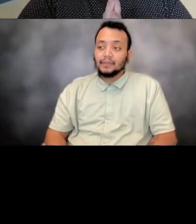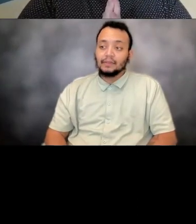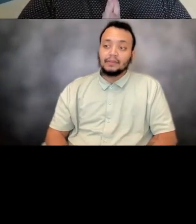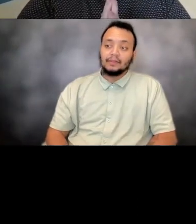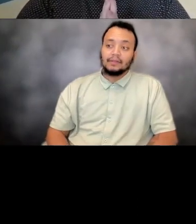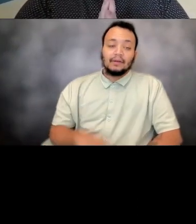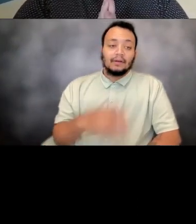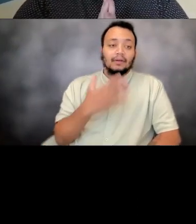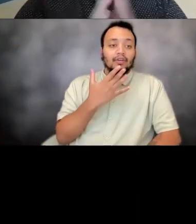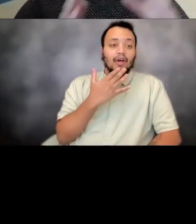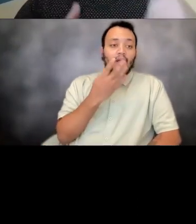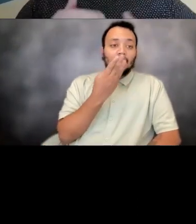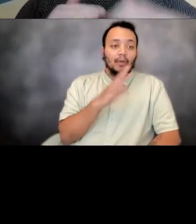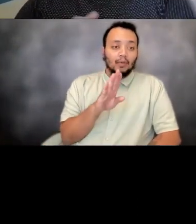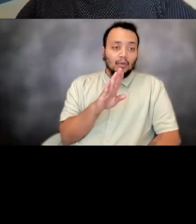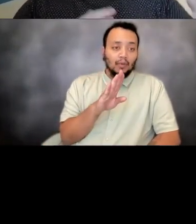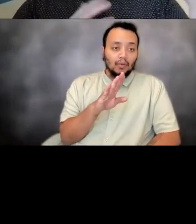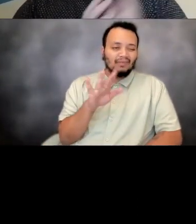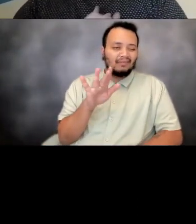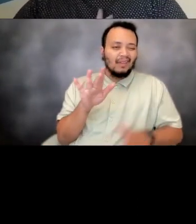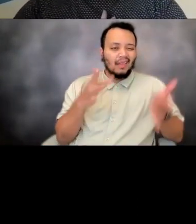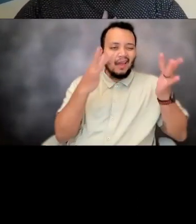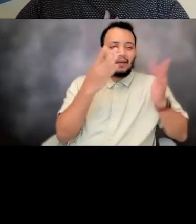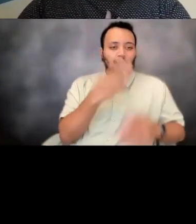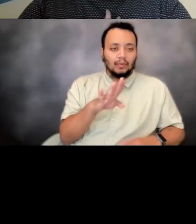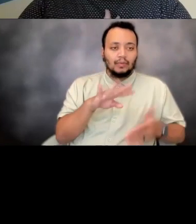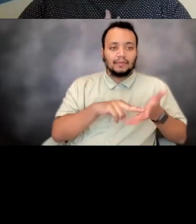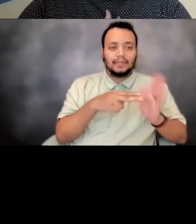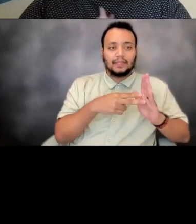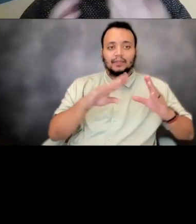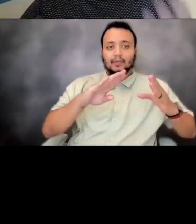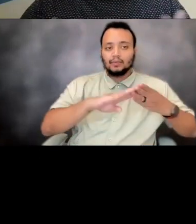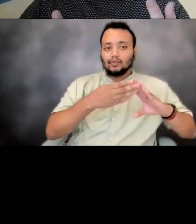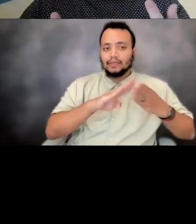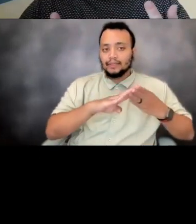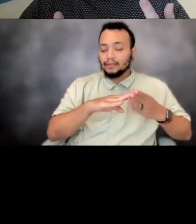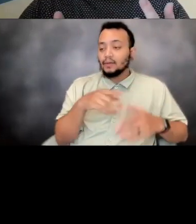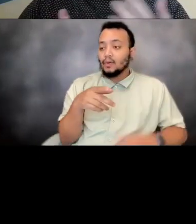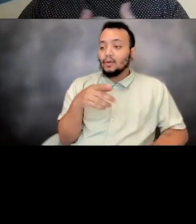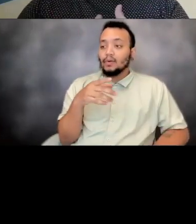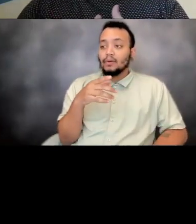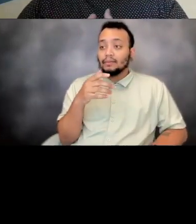So the highest group was 25 to 34 year olds in community members,